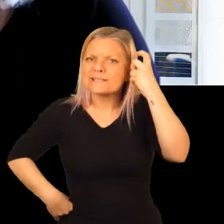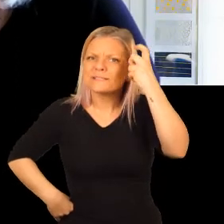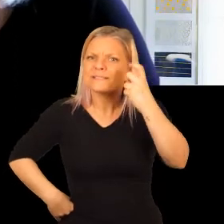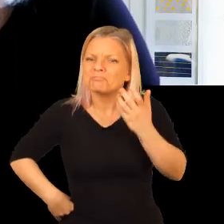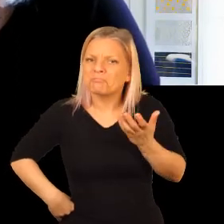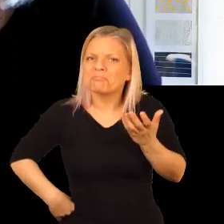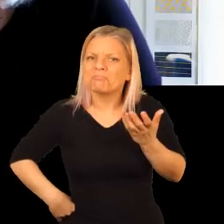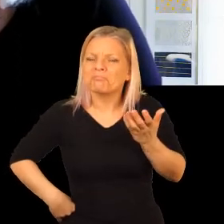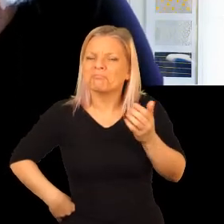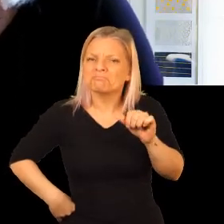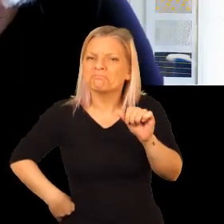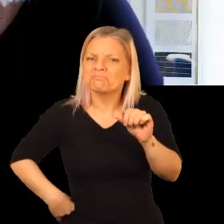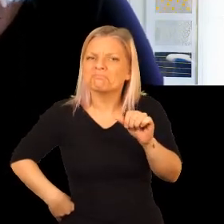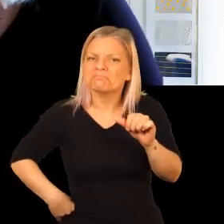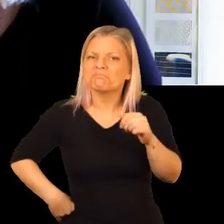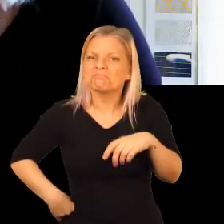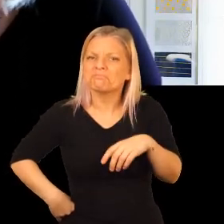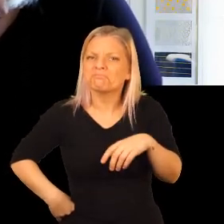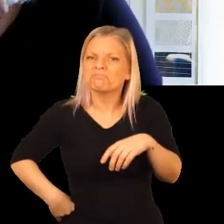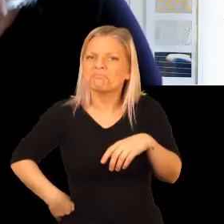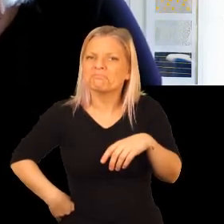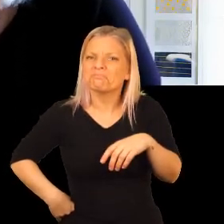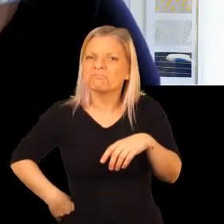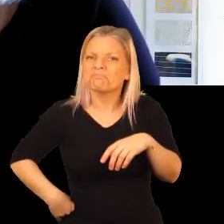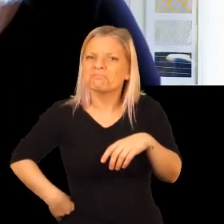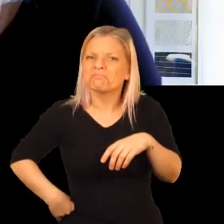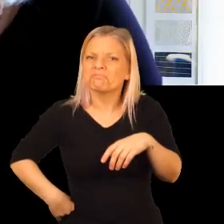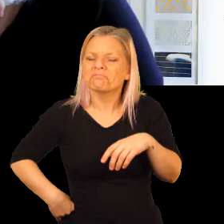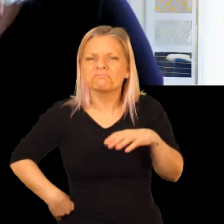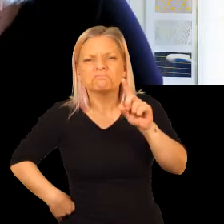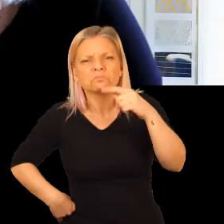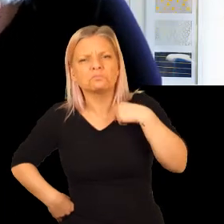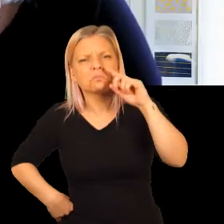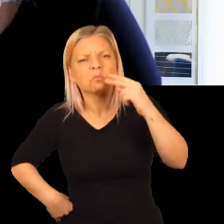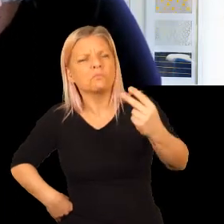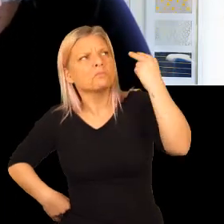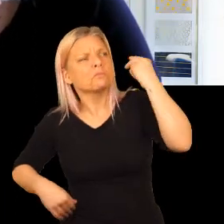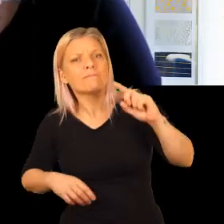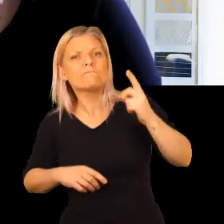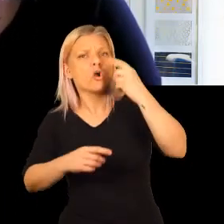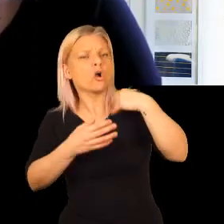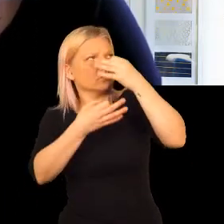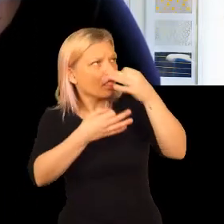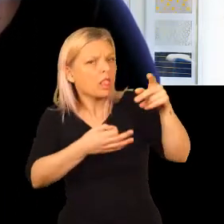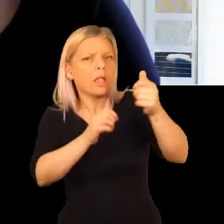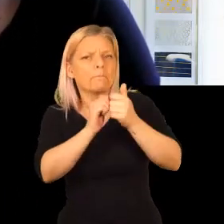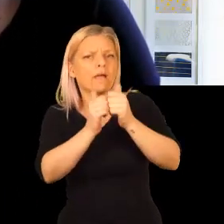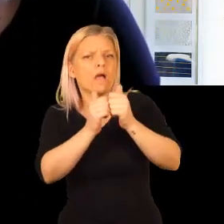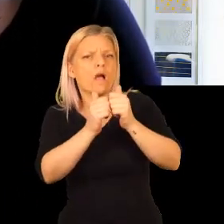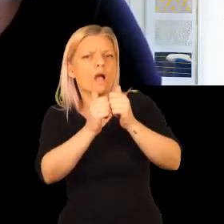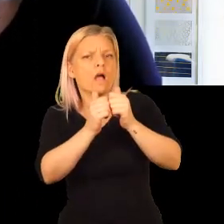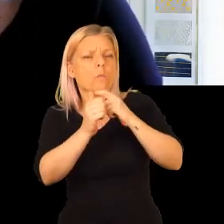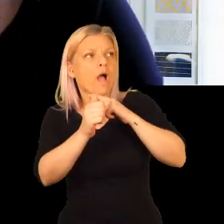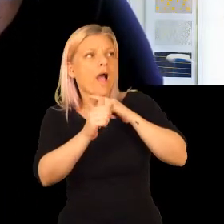for us to think about isn't it um but yeah i think when i think back of what first attracted me to